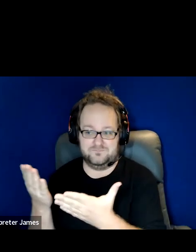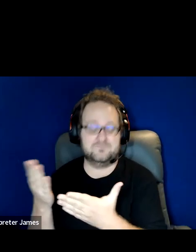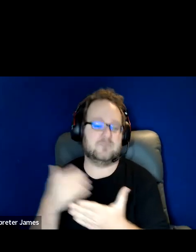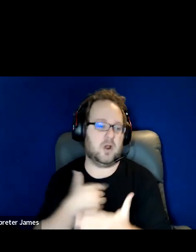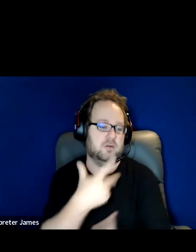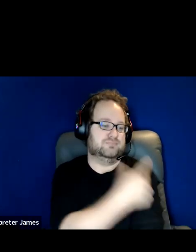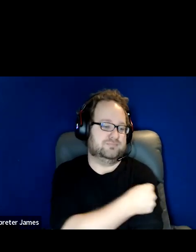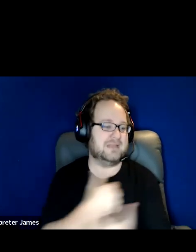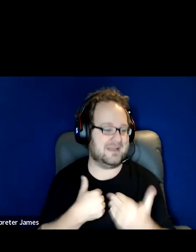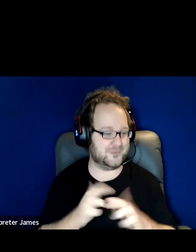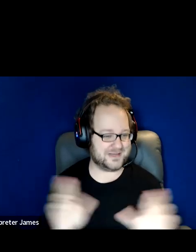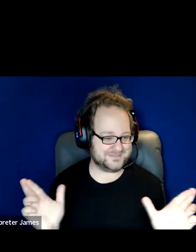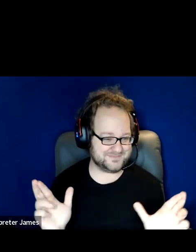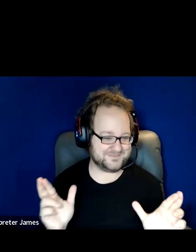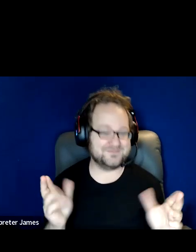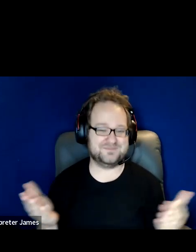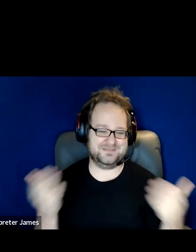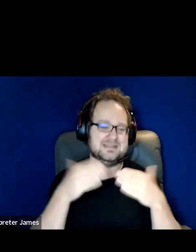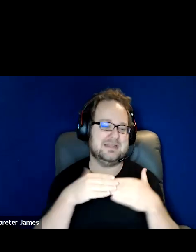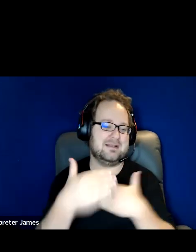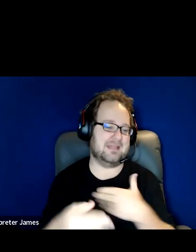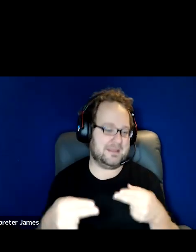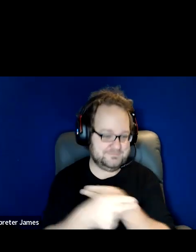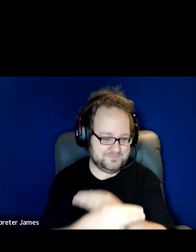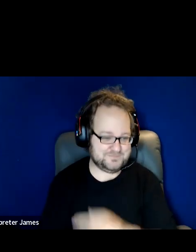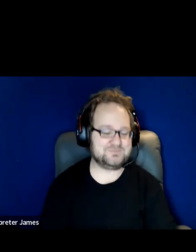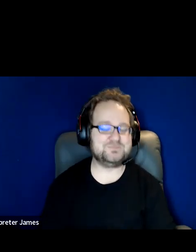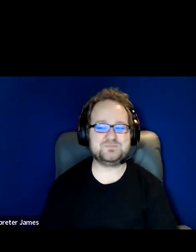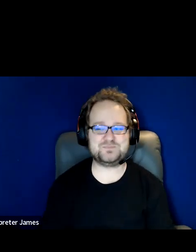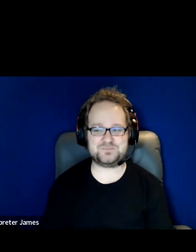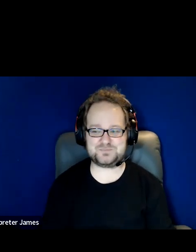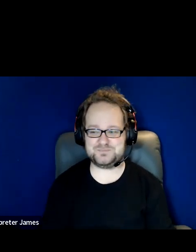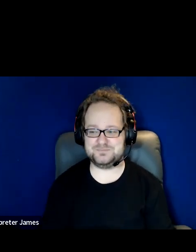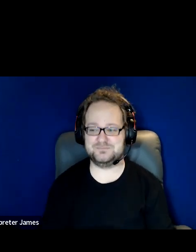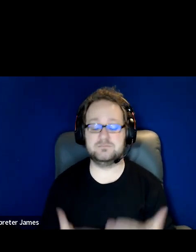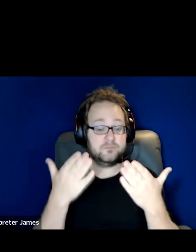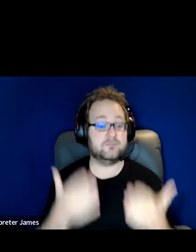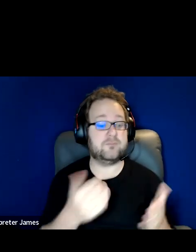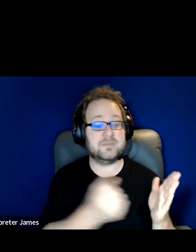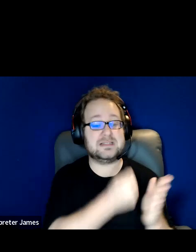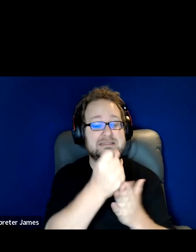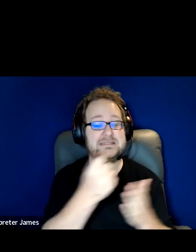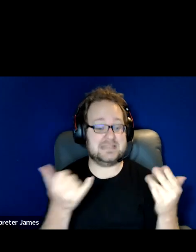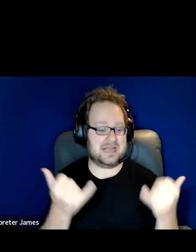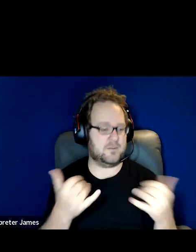Next slide. This season there are more ways than ever to protect our